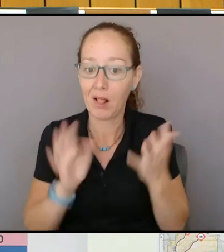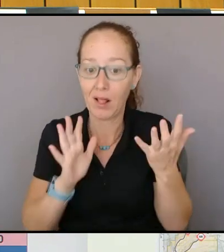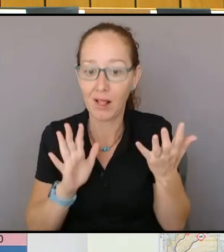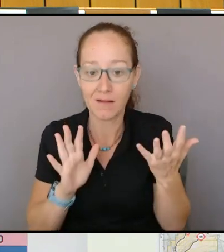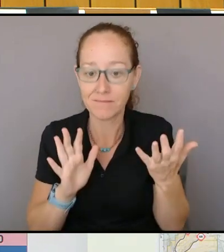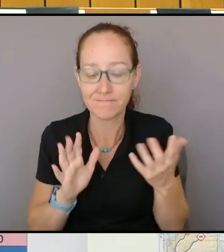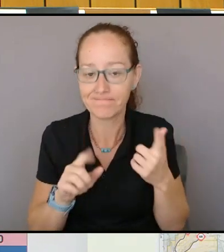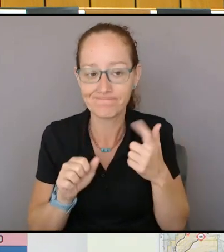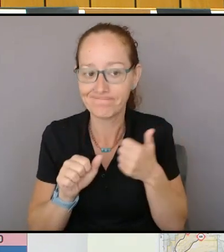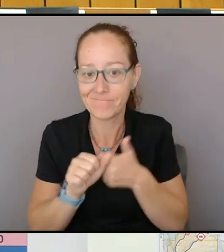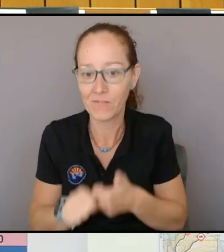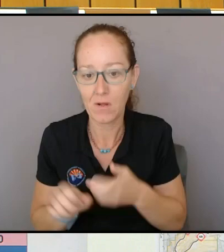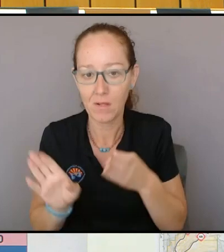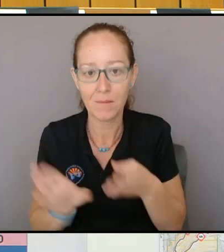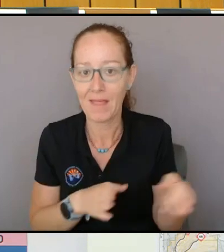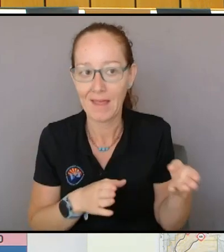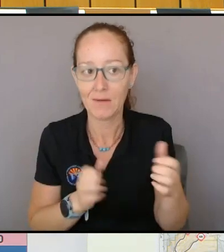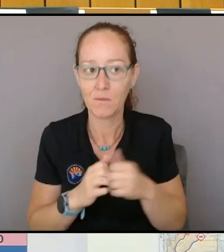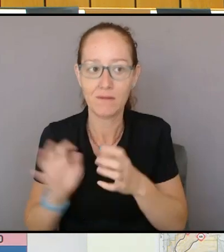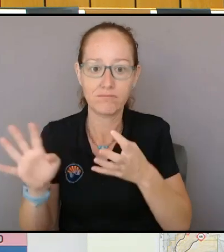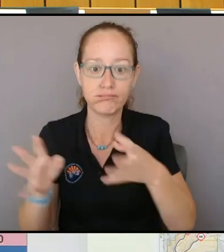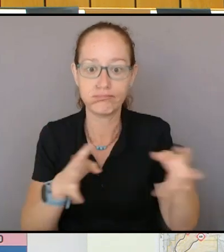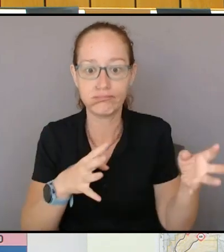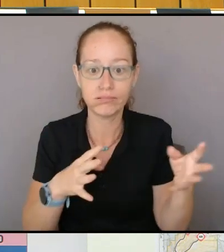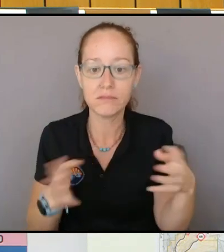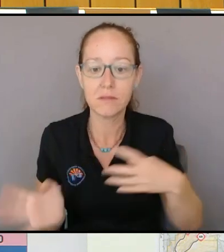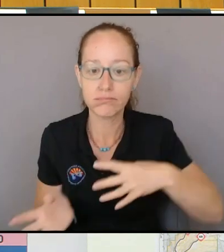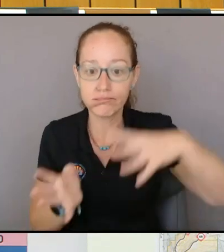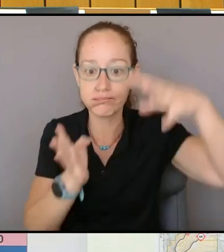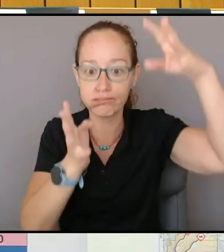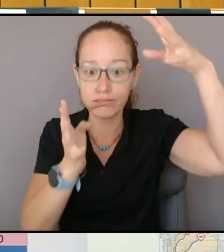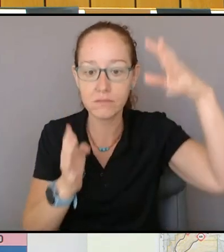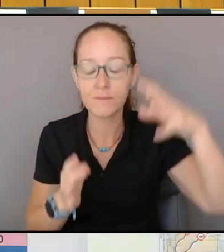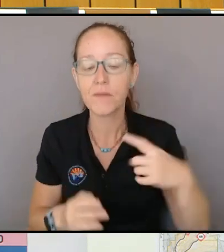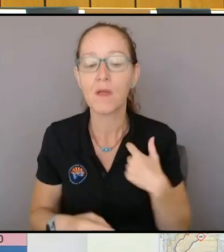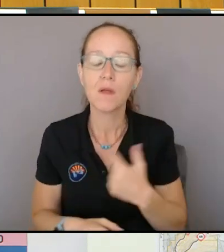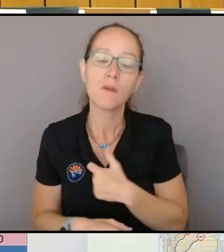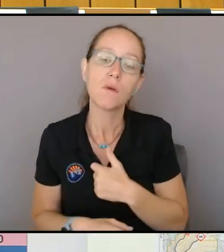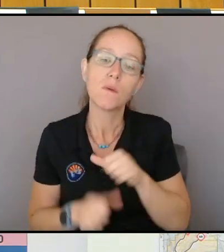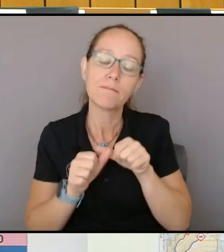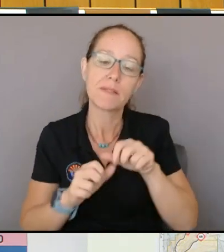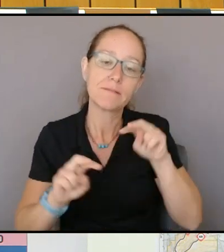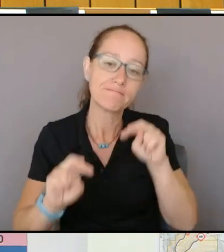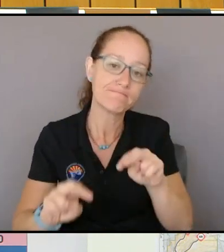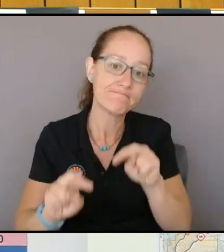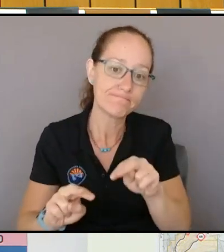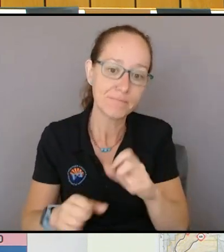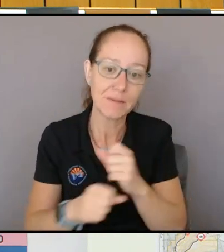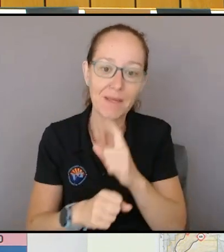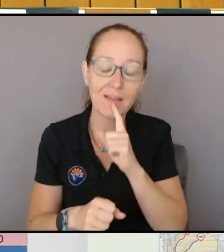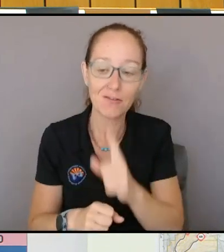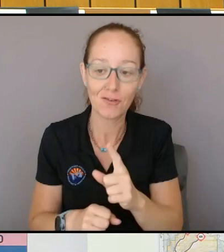are continuing to monitor to make sure that it doesn't come up and surprise us from the south. So, I don't think it